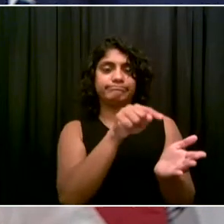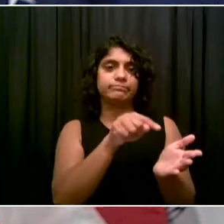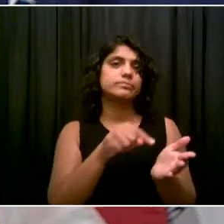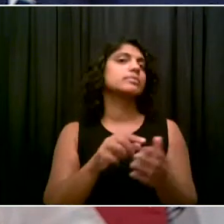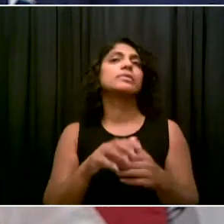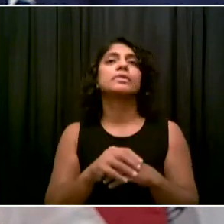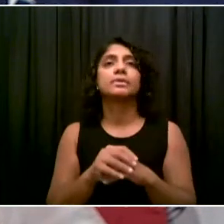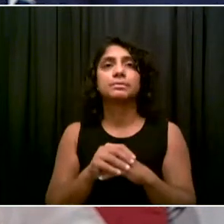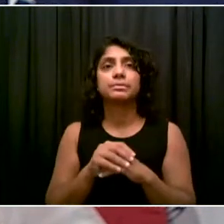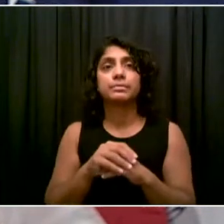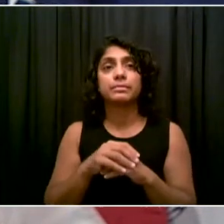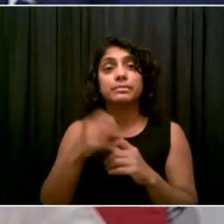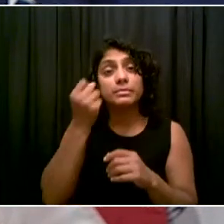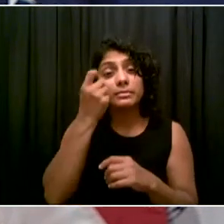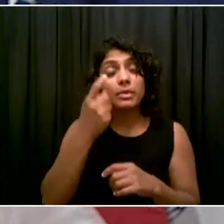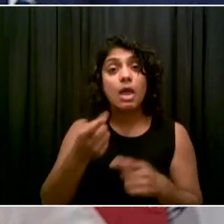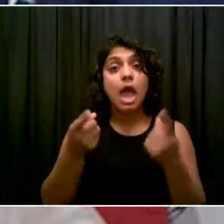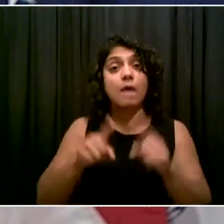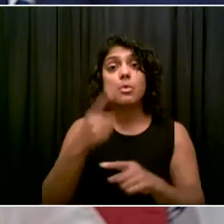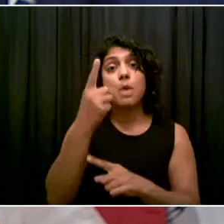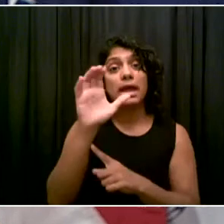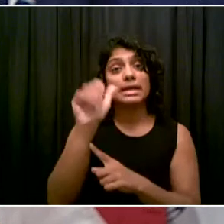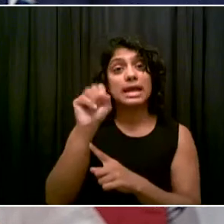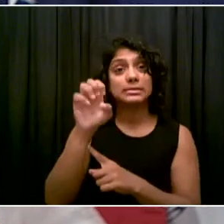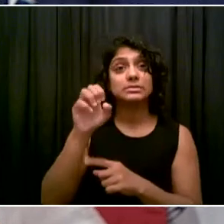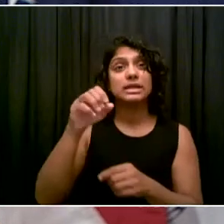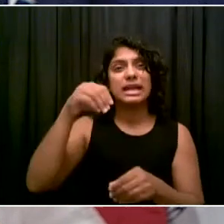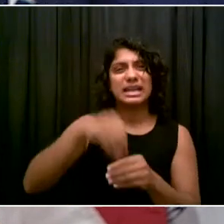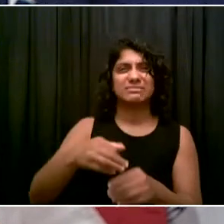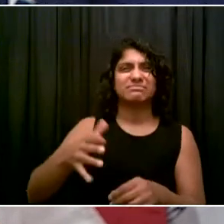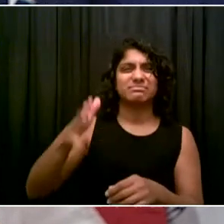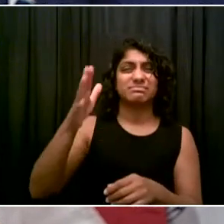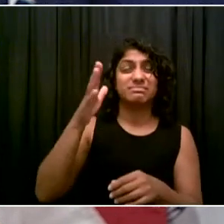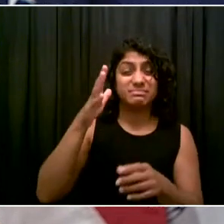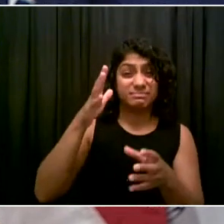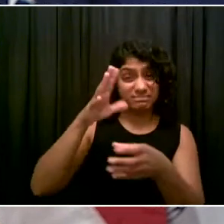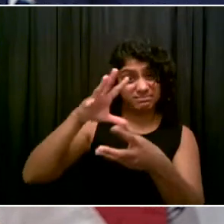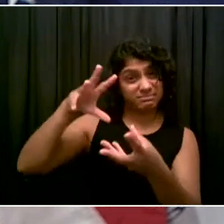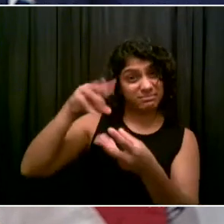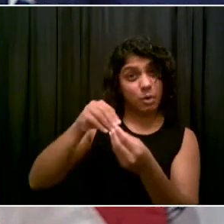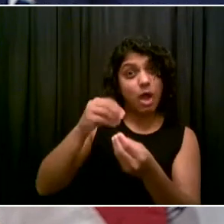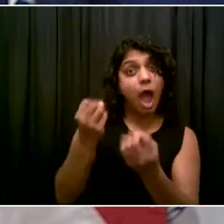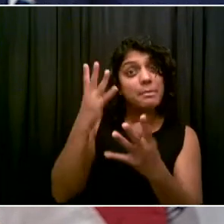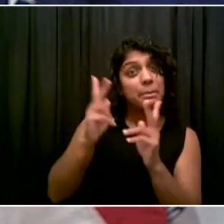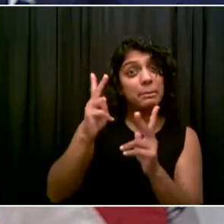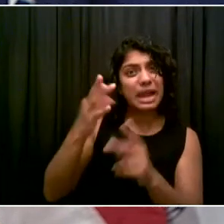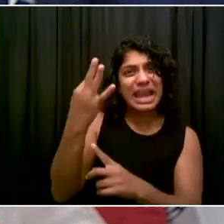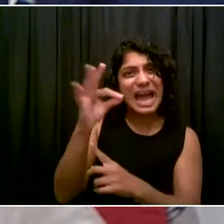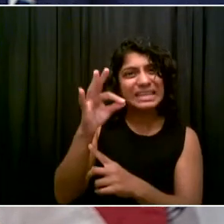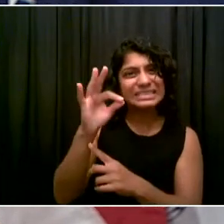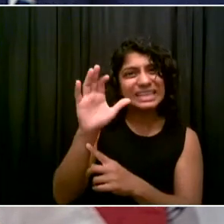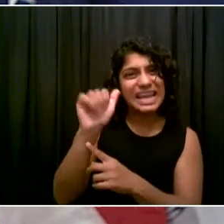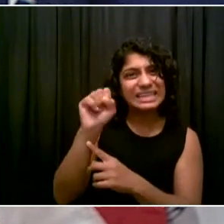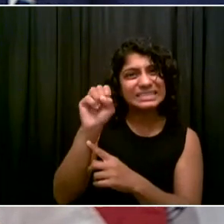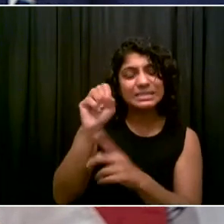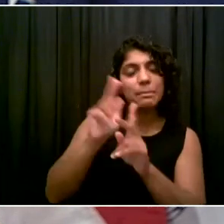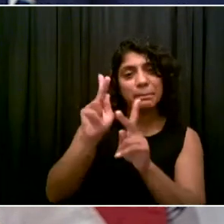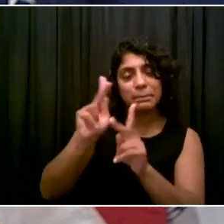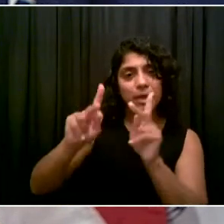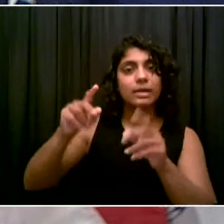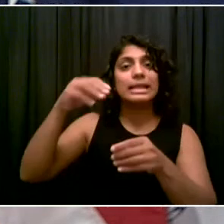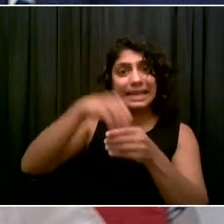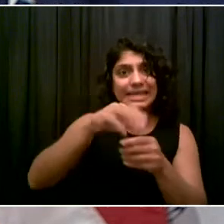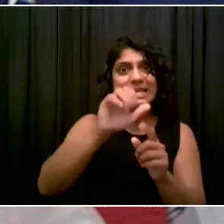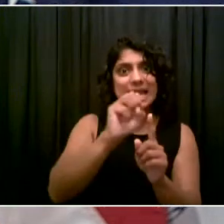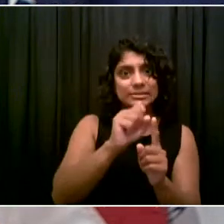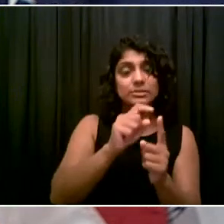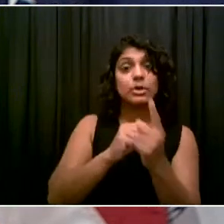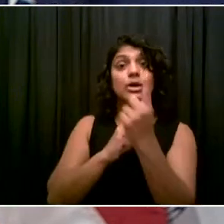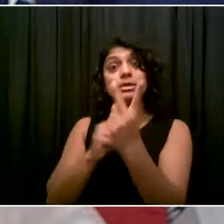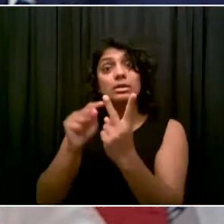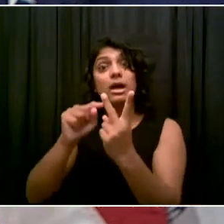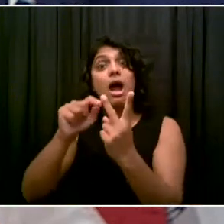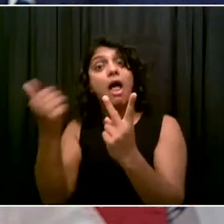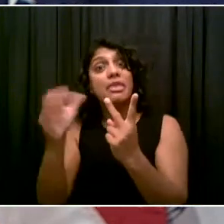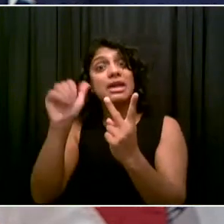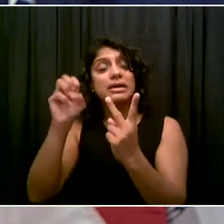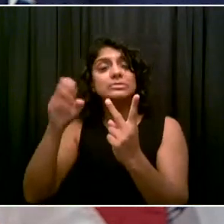PICK VERY